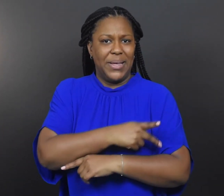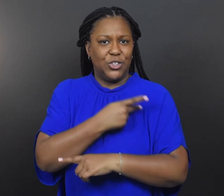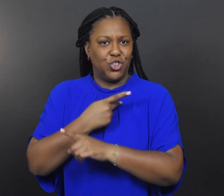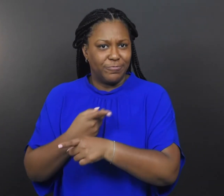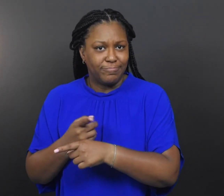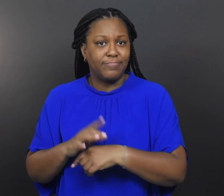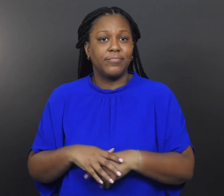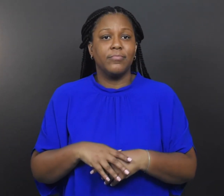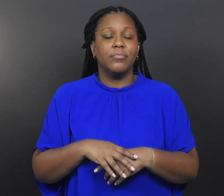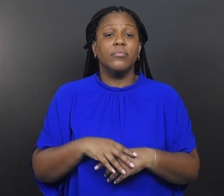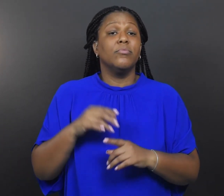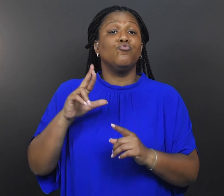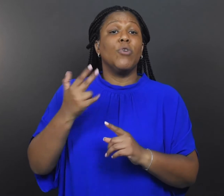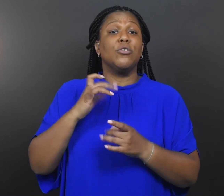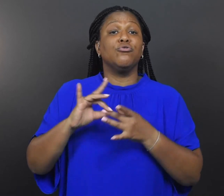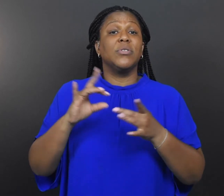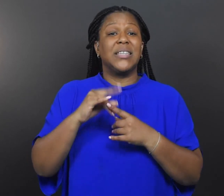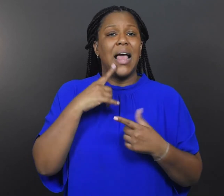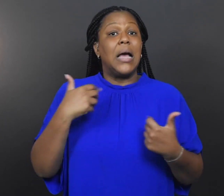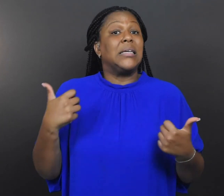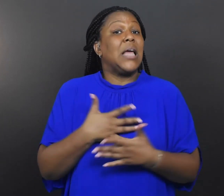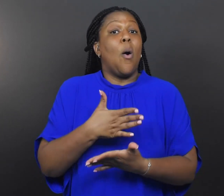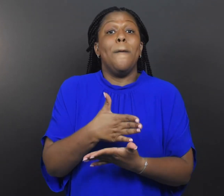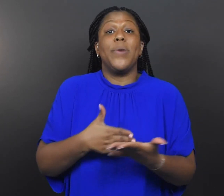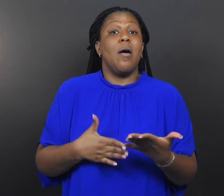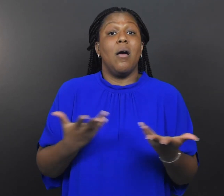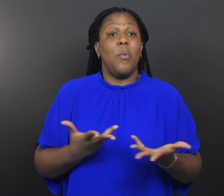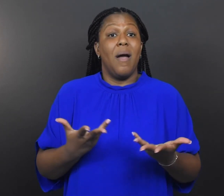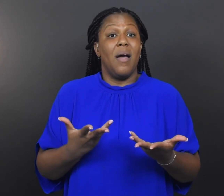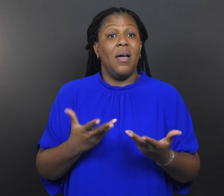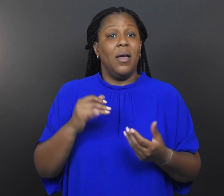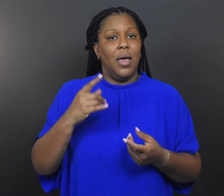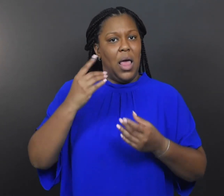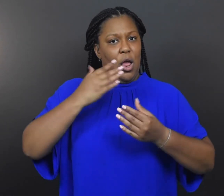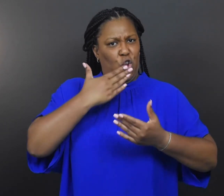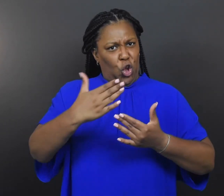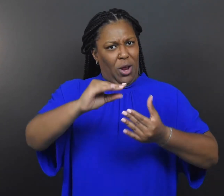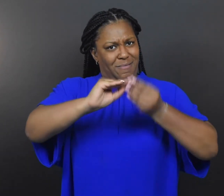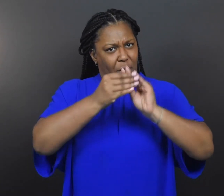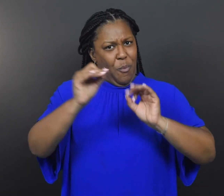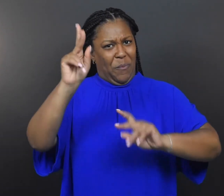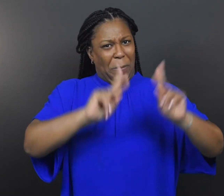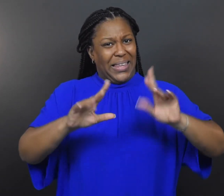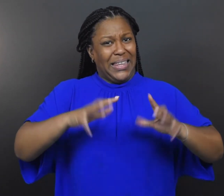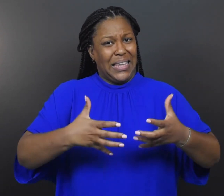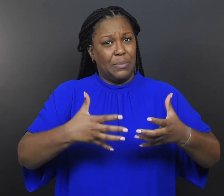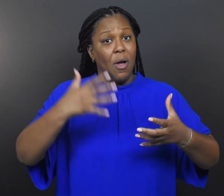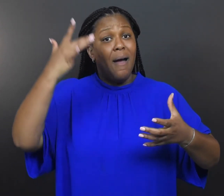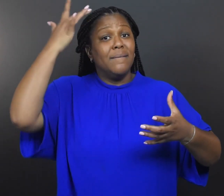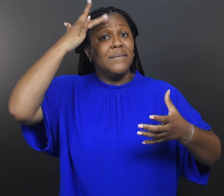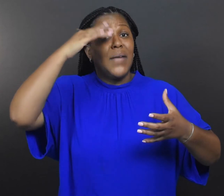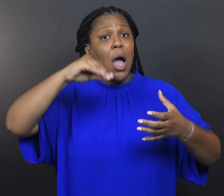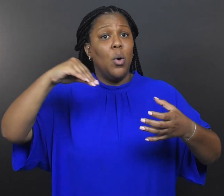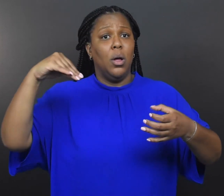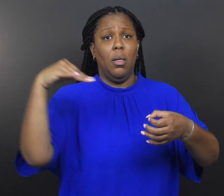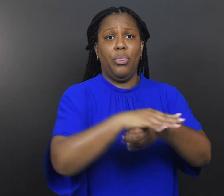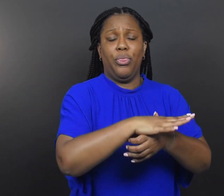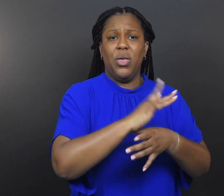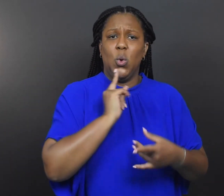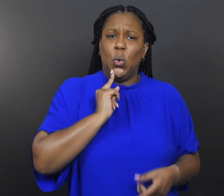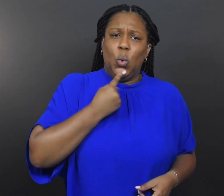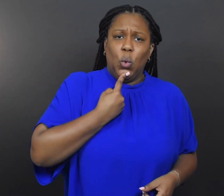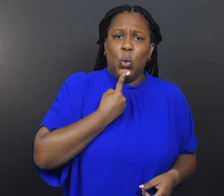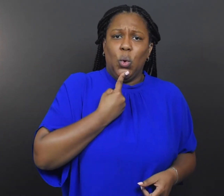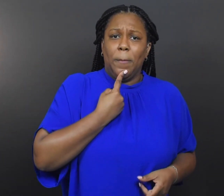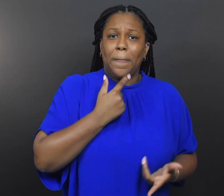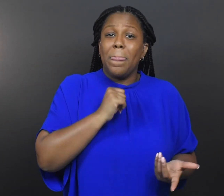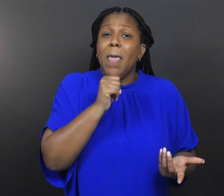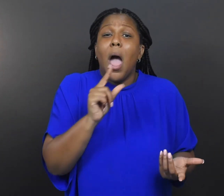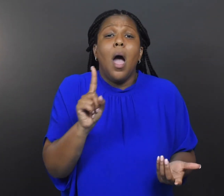“The scariest part has been that for a good number of people, this virus is so severe,